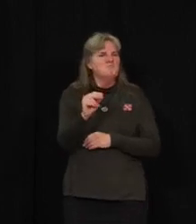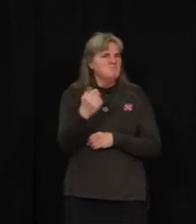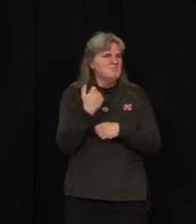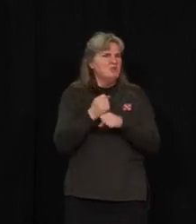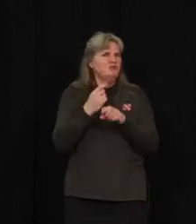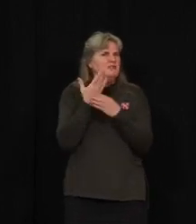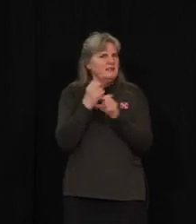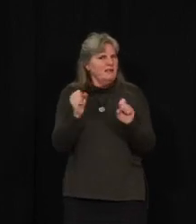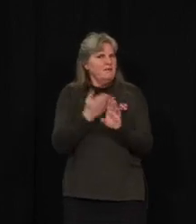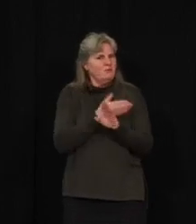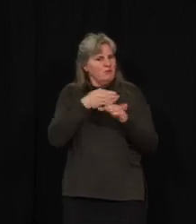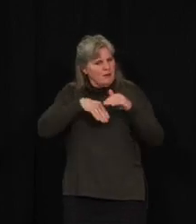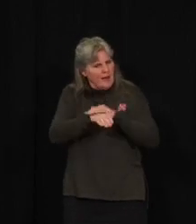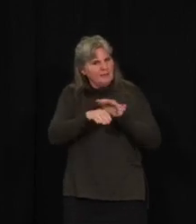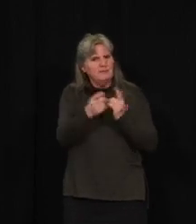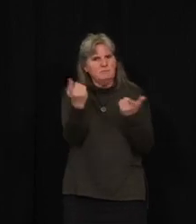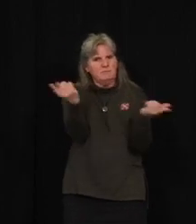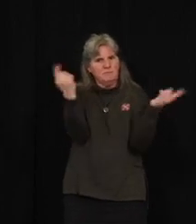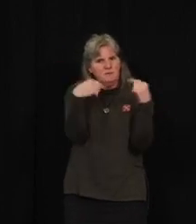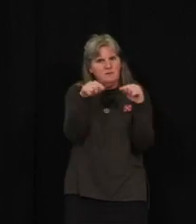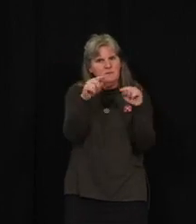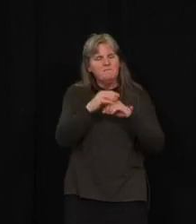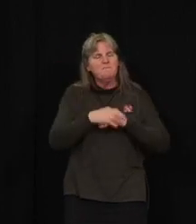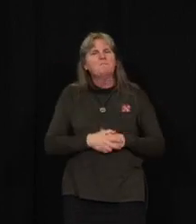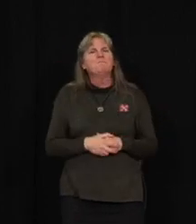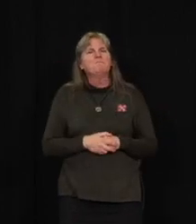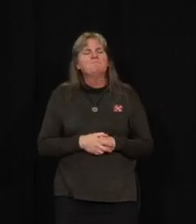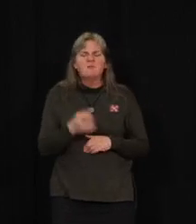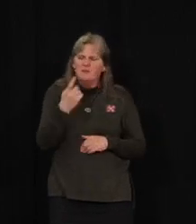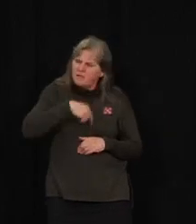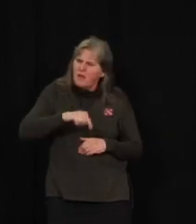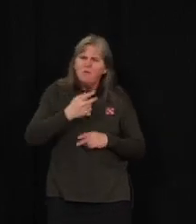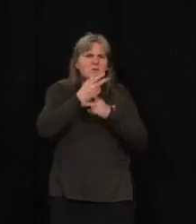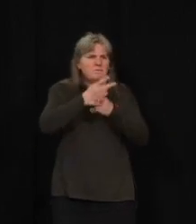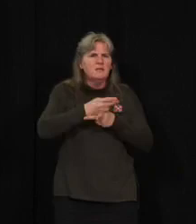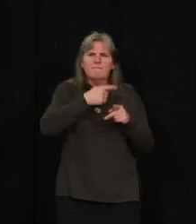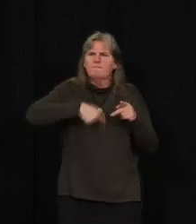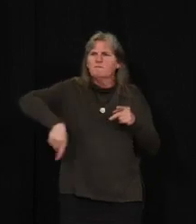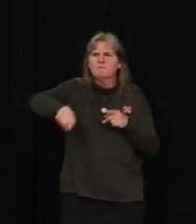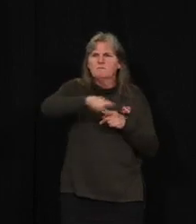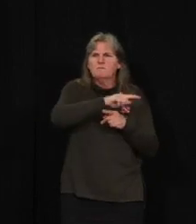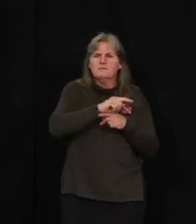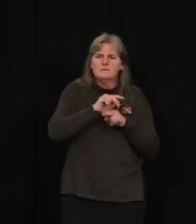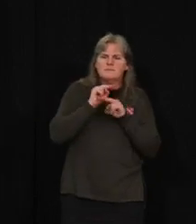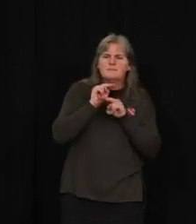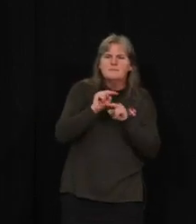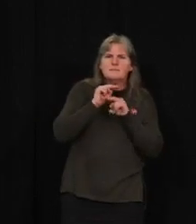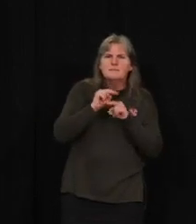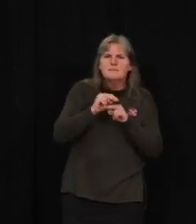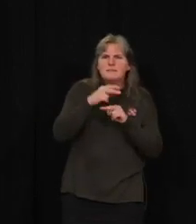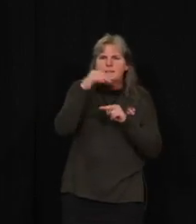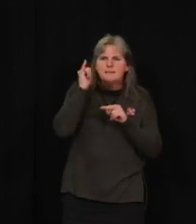know they will continue to take every precaution to keep Yukones safe. In the coming weeks he will be working not just with businesses